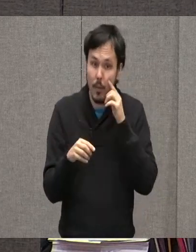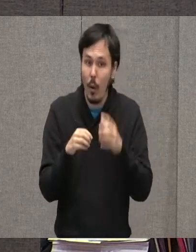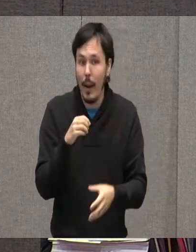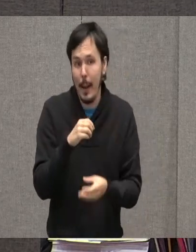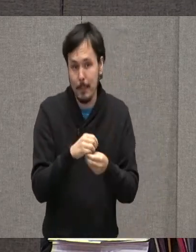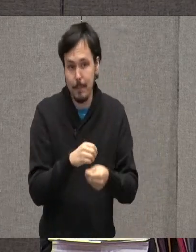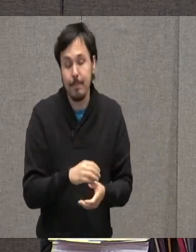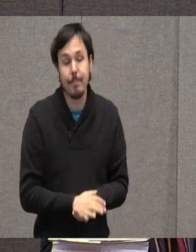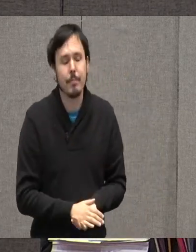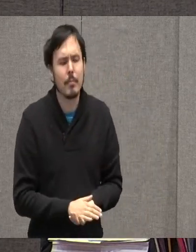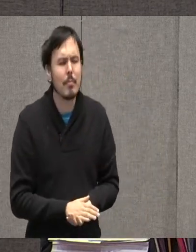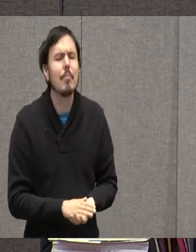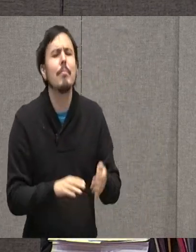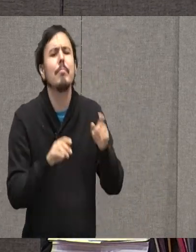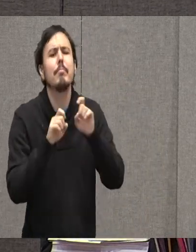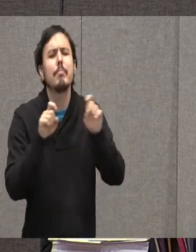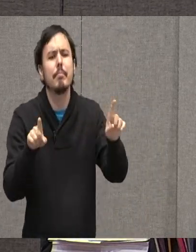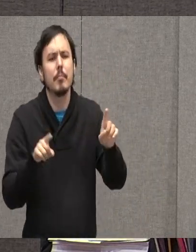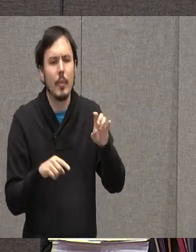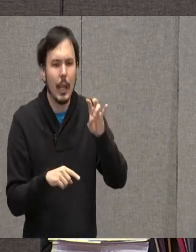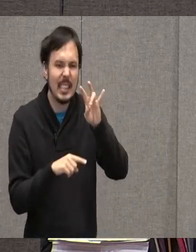So my question I got 7/8, am I done?